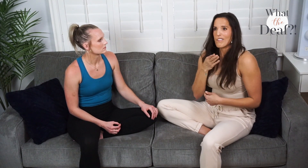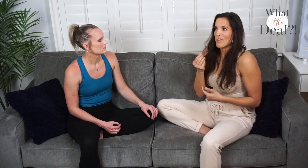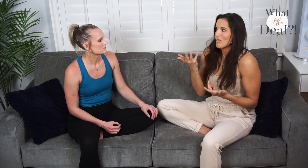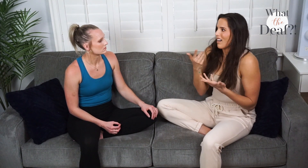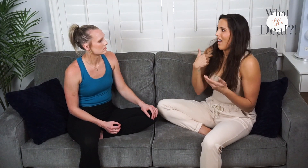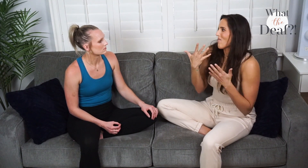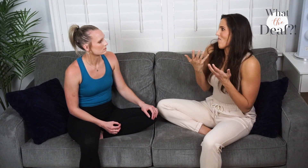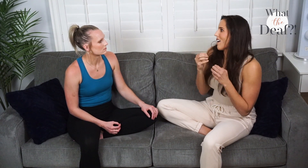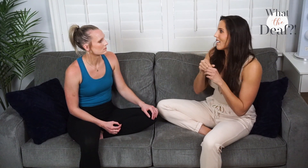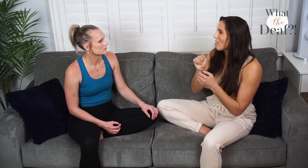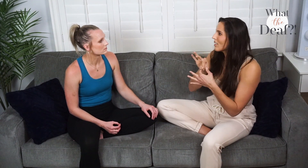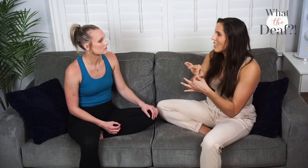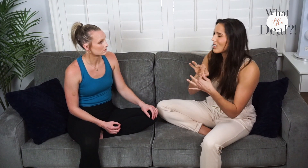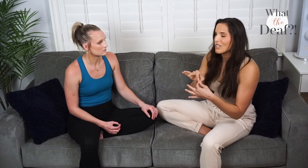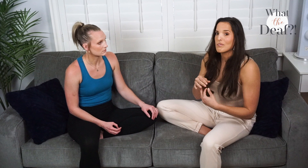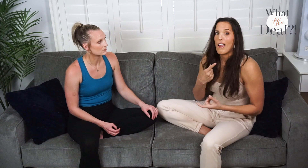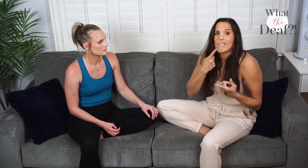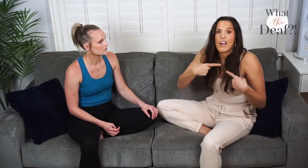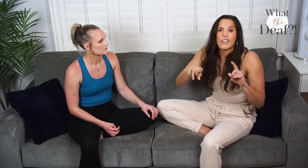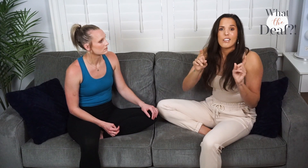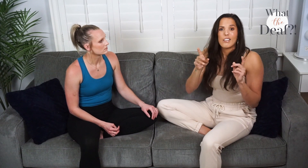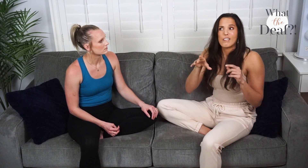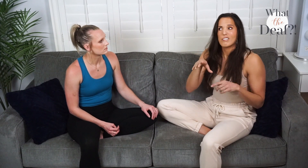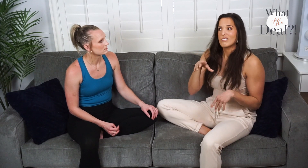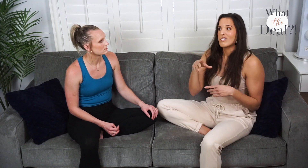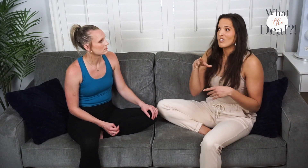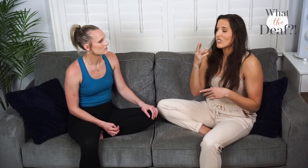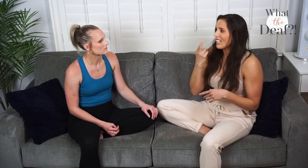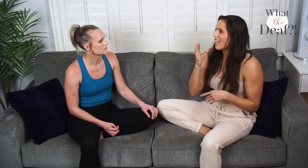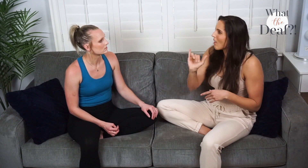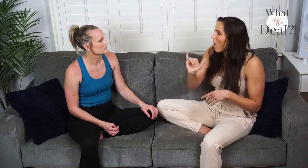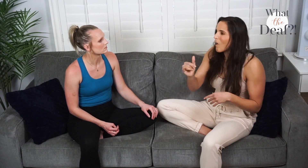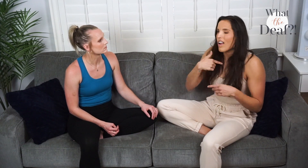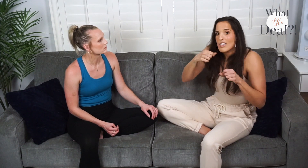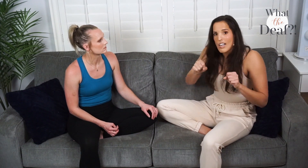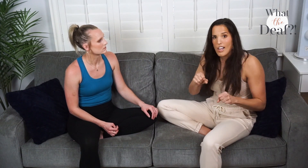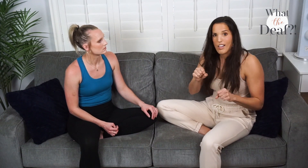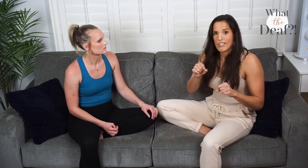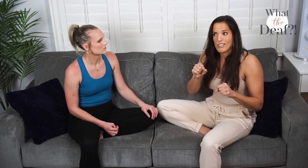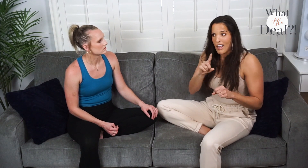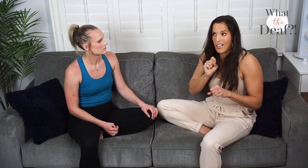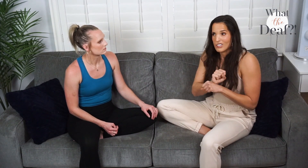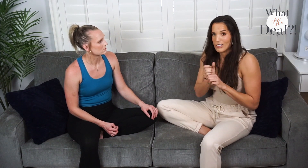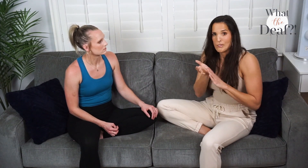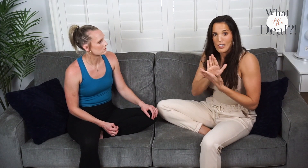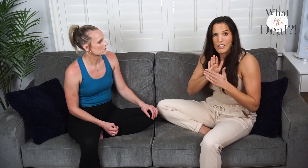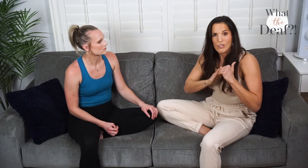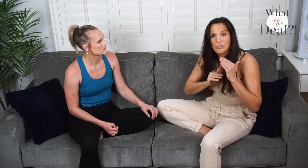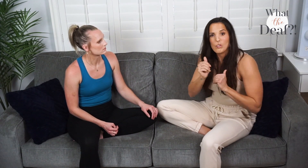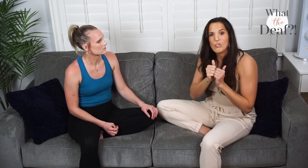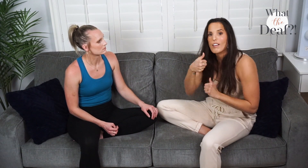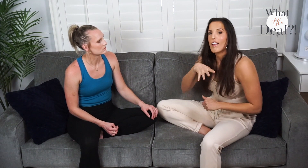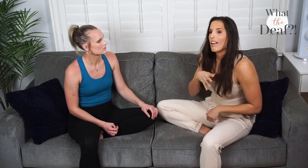and what I want in a relationship. And I finally realized like oh, I can actually become comfortable with a man.